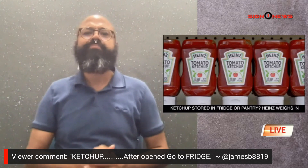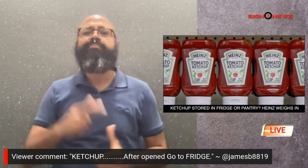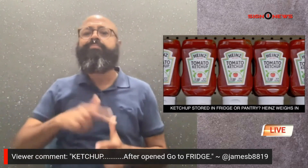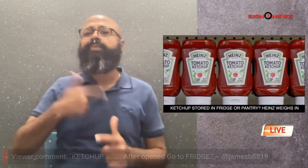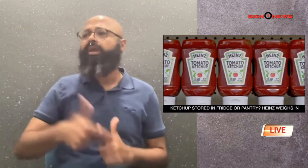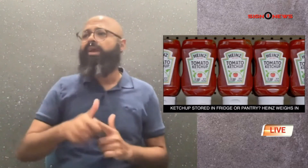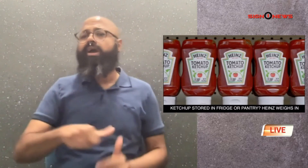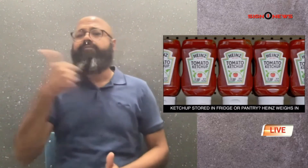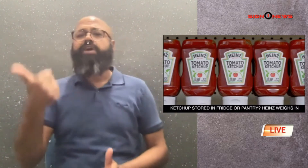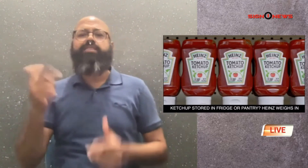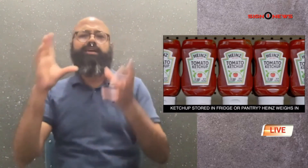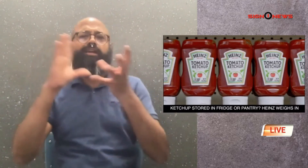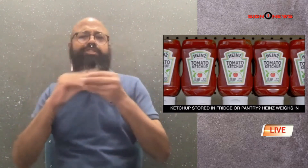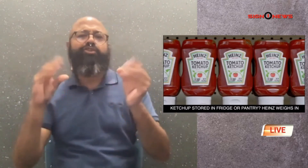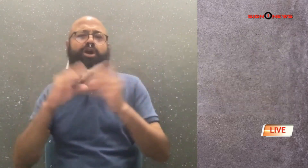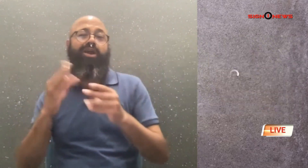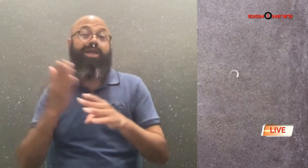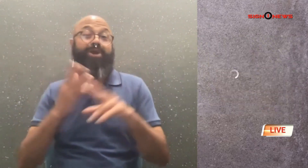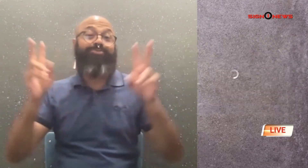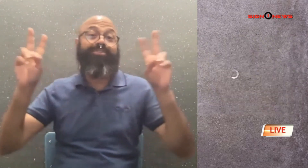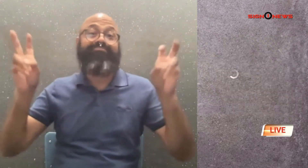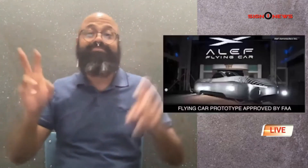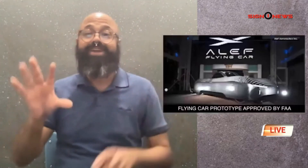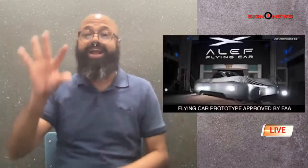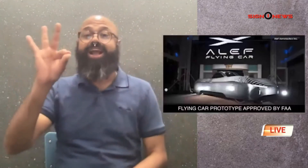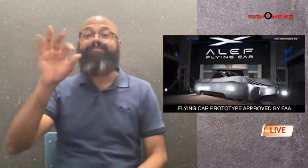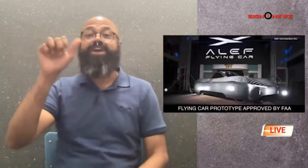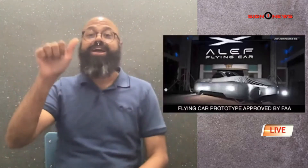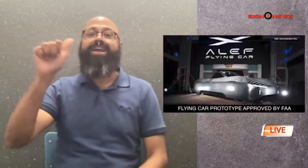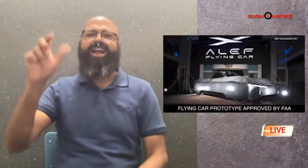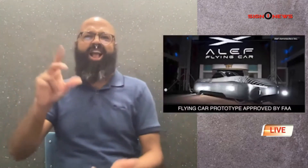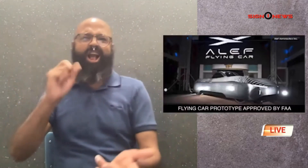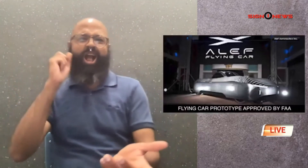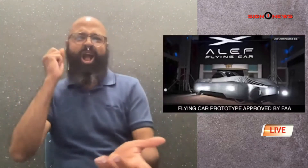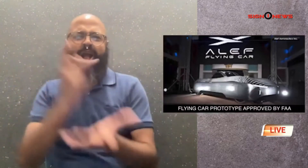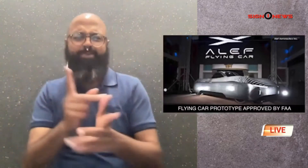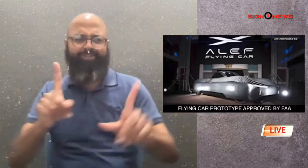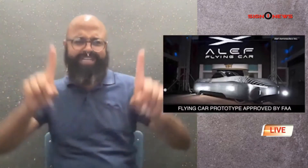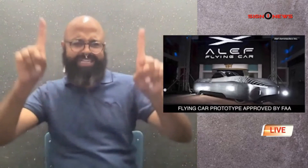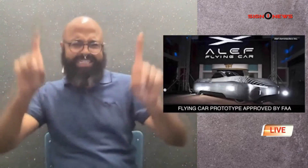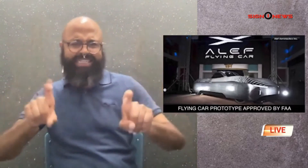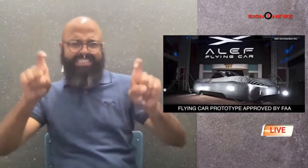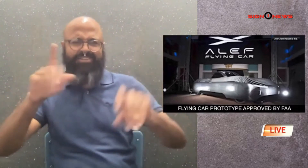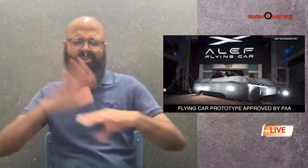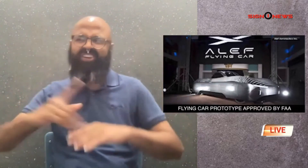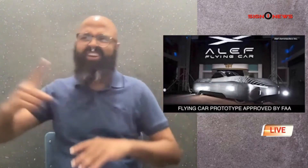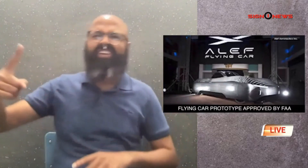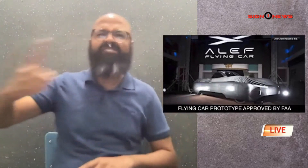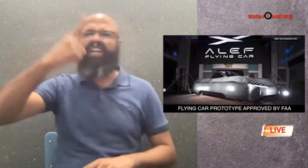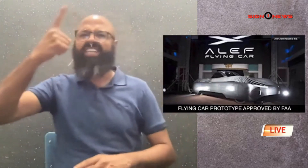Then there was a story about the FAA approving the testing of the first flying car.